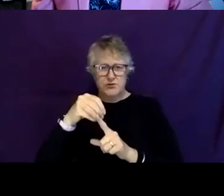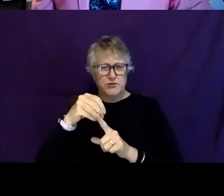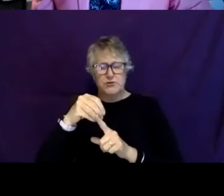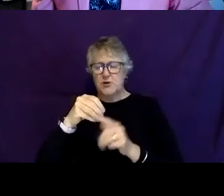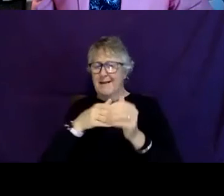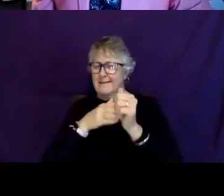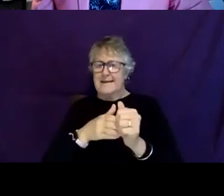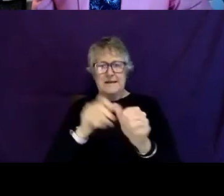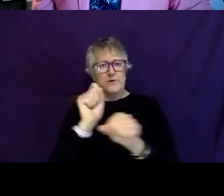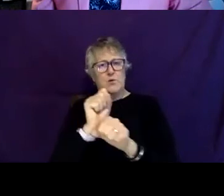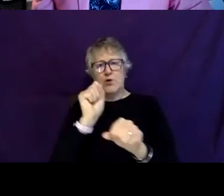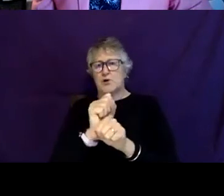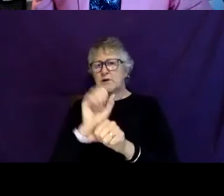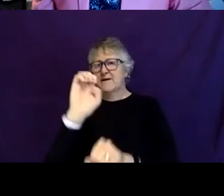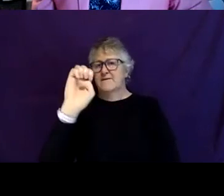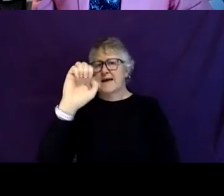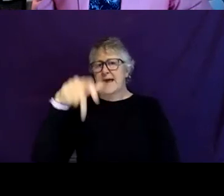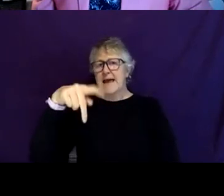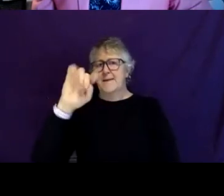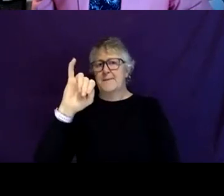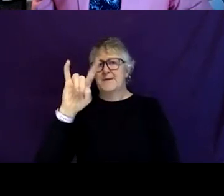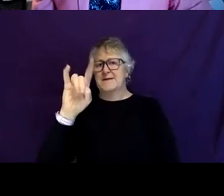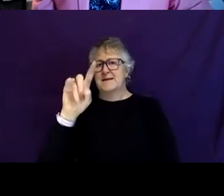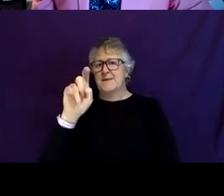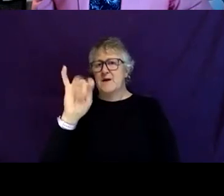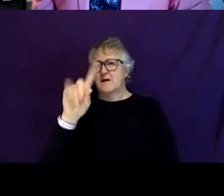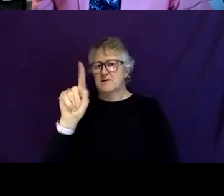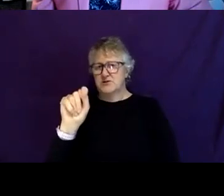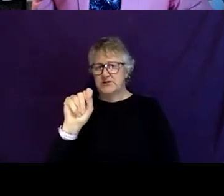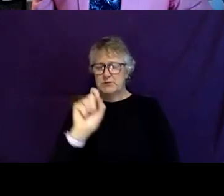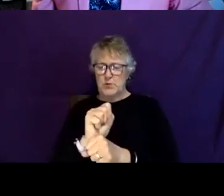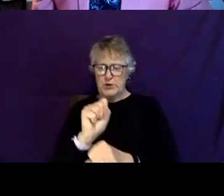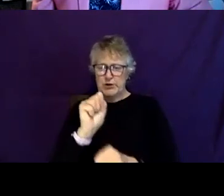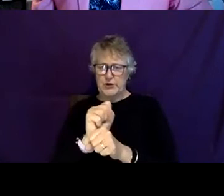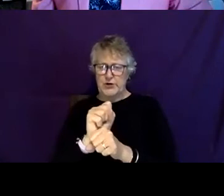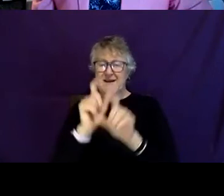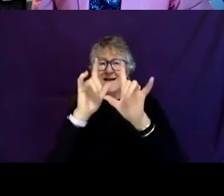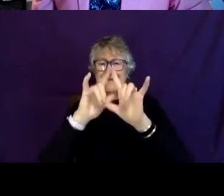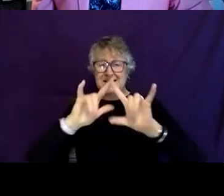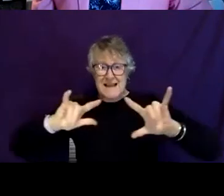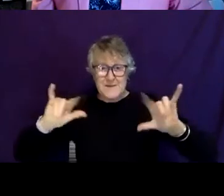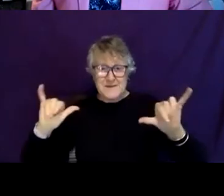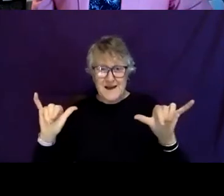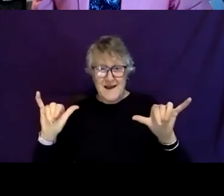prioritizing quality improvements of workflows, while simultaneously collecting incomplete data.